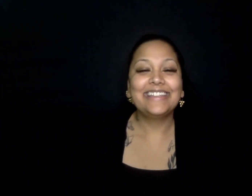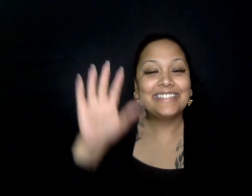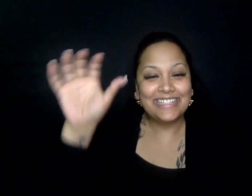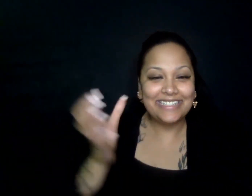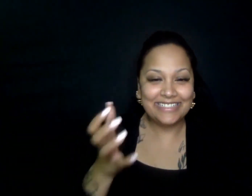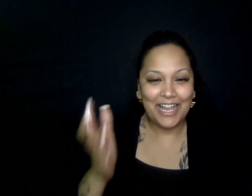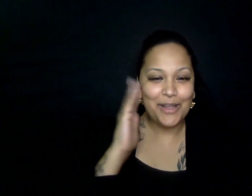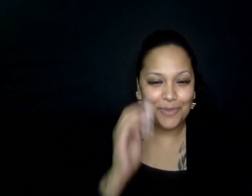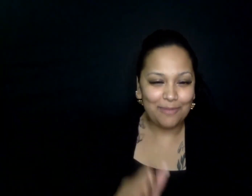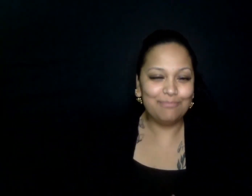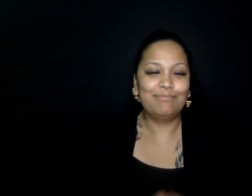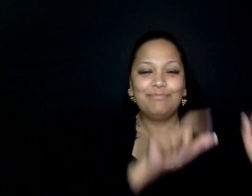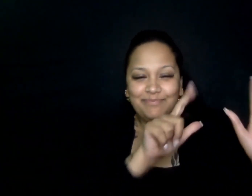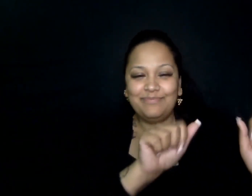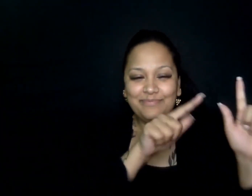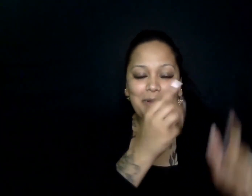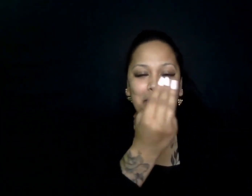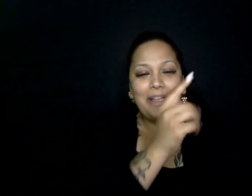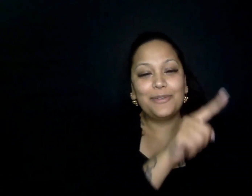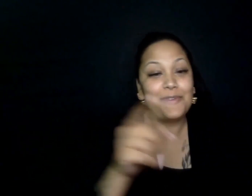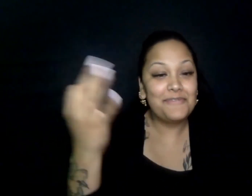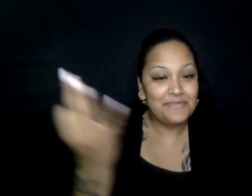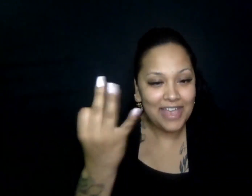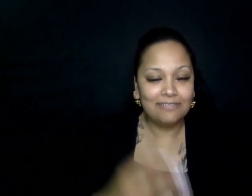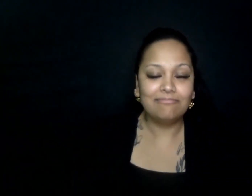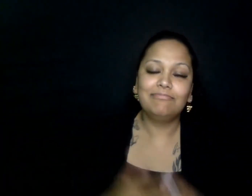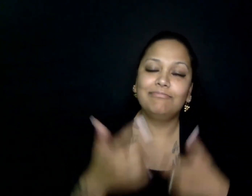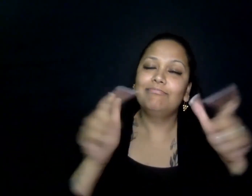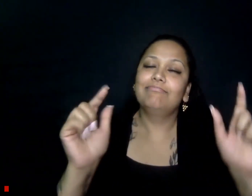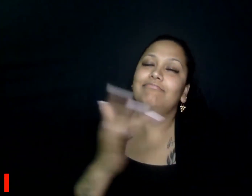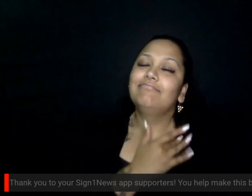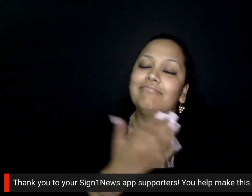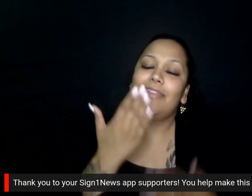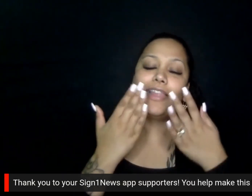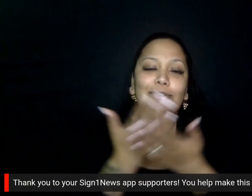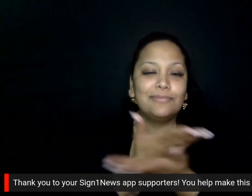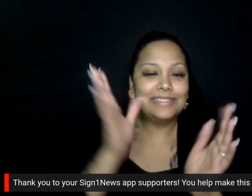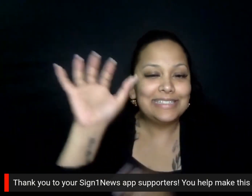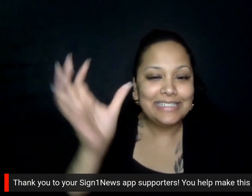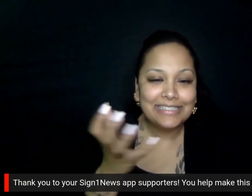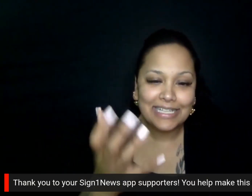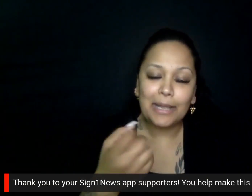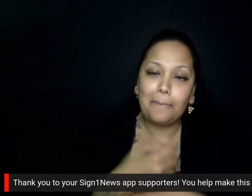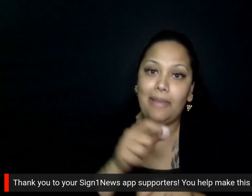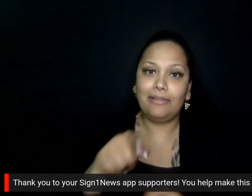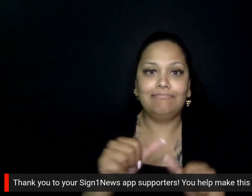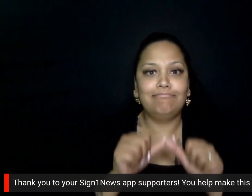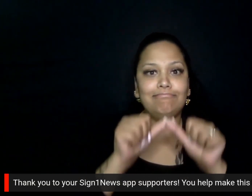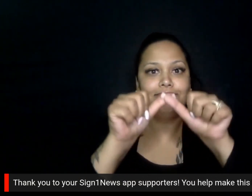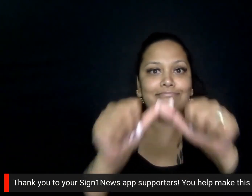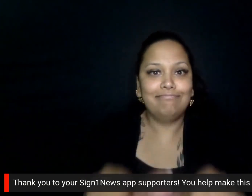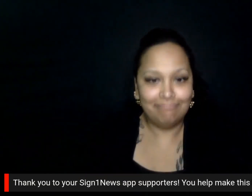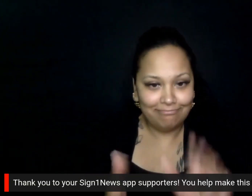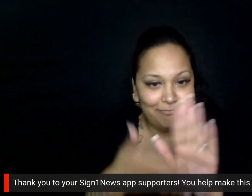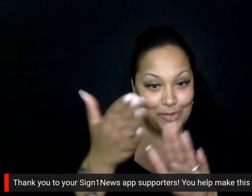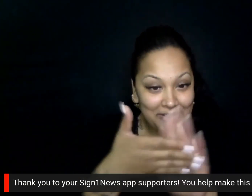sign one News will be broadcasting updates Monday through Friday. A big thank you to our sign One News app supporters. You help make this broadcast happen.